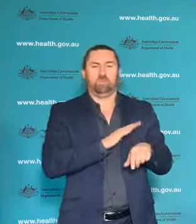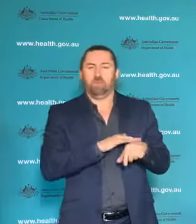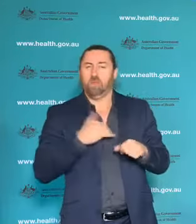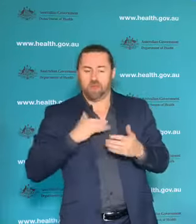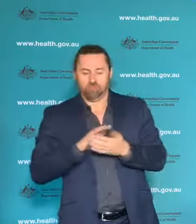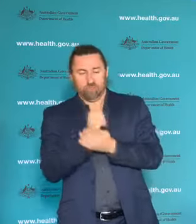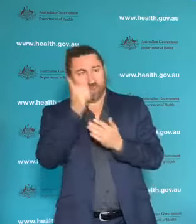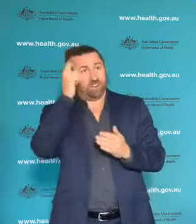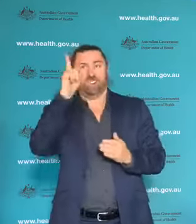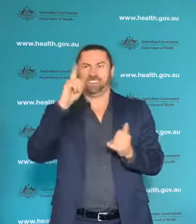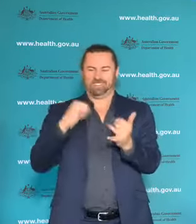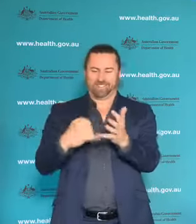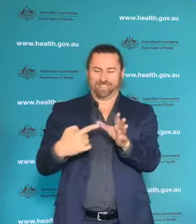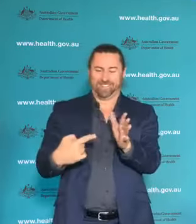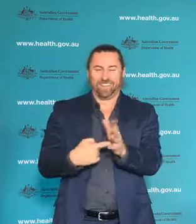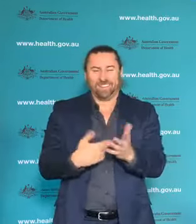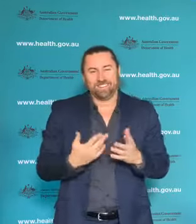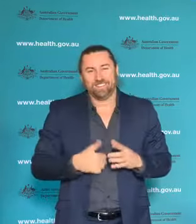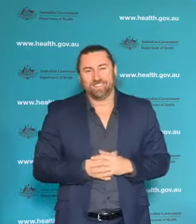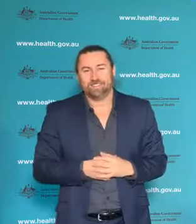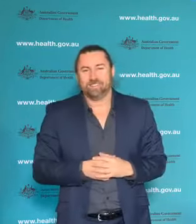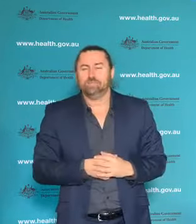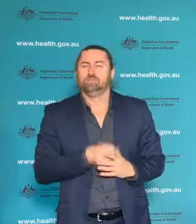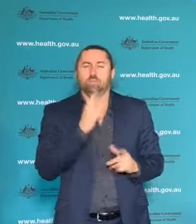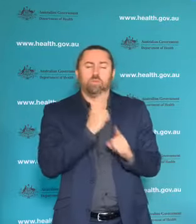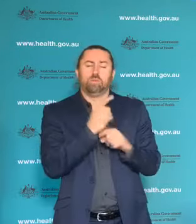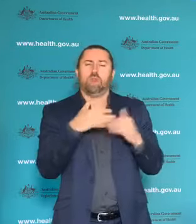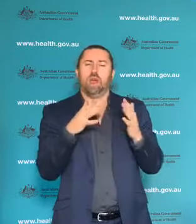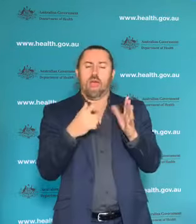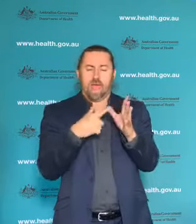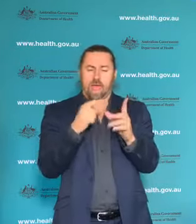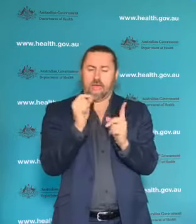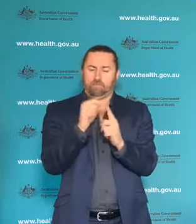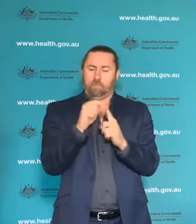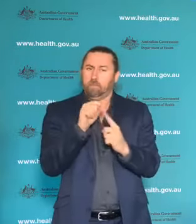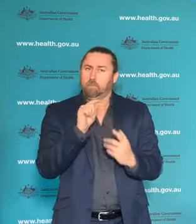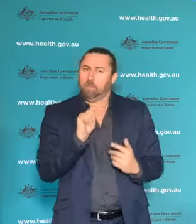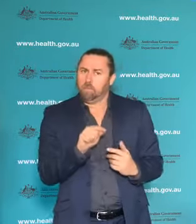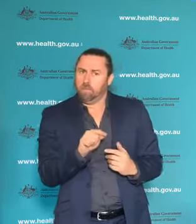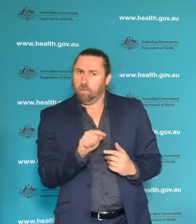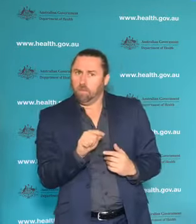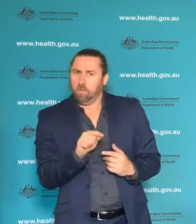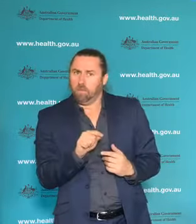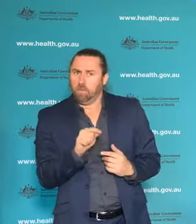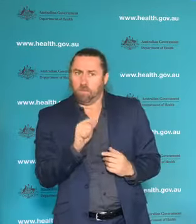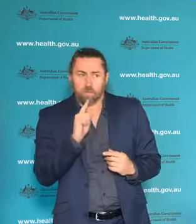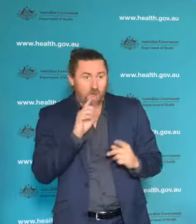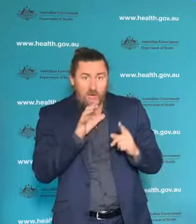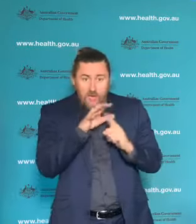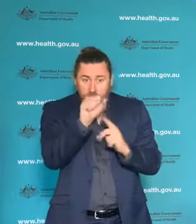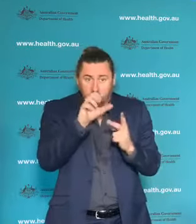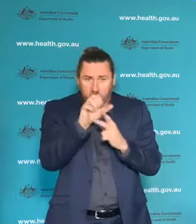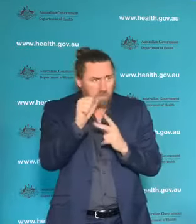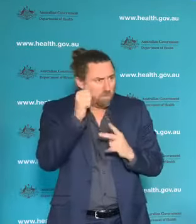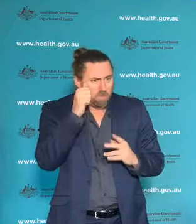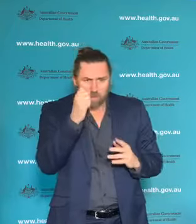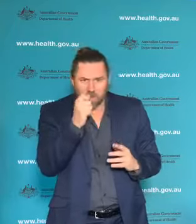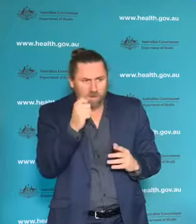appreciate it on a Saturday. You mentioned at the top there about the COVIDsafe app, picking up hundreds, or helping to pick up